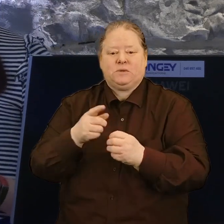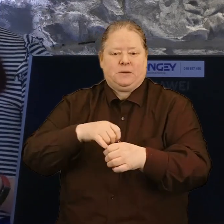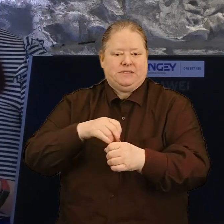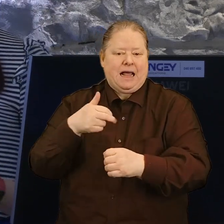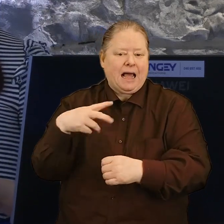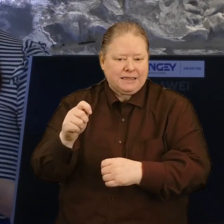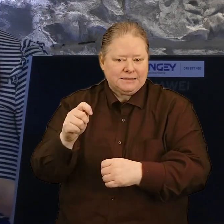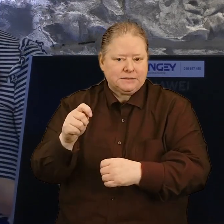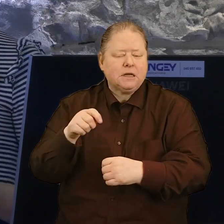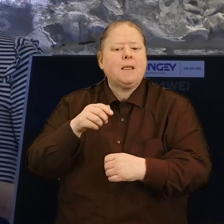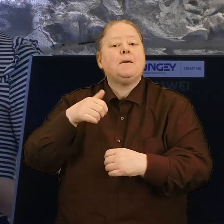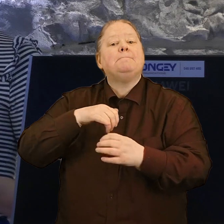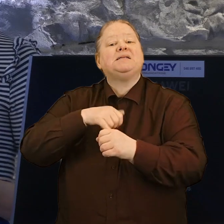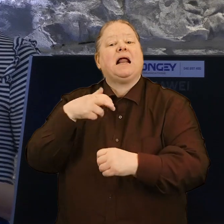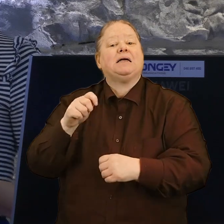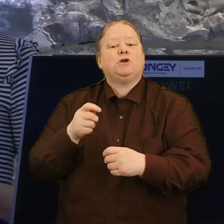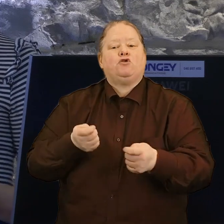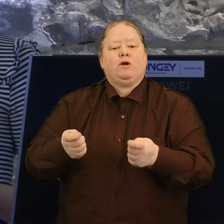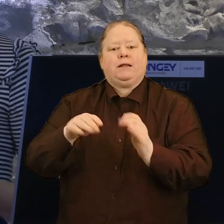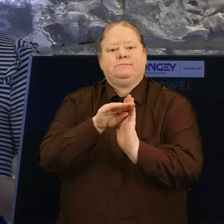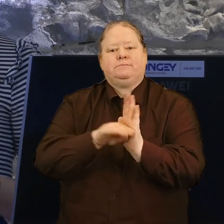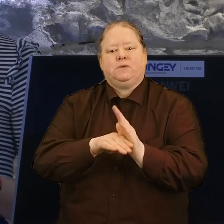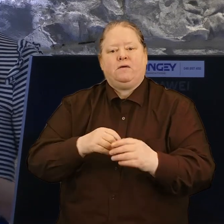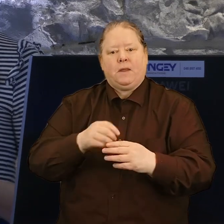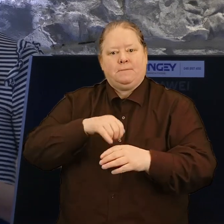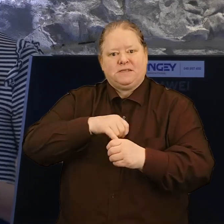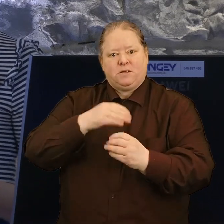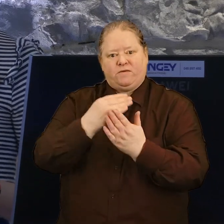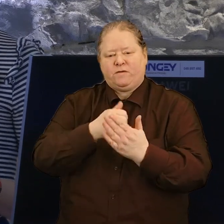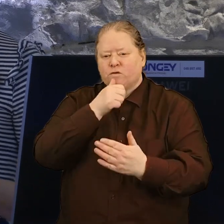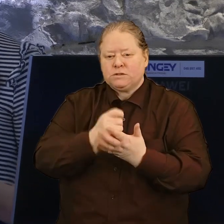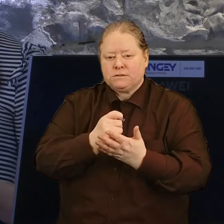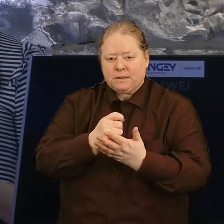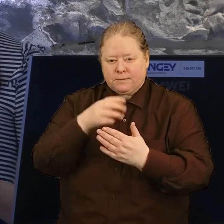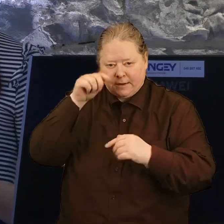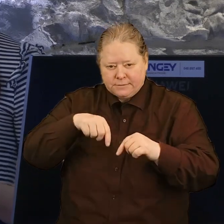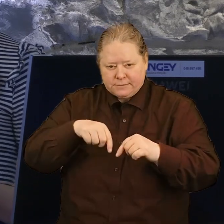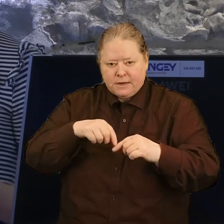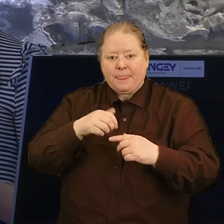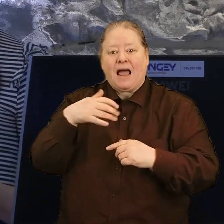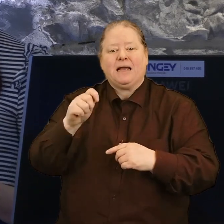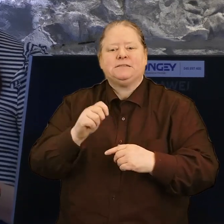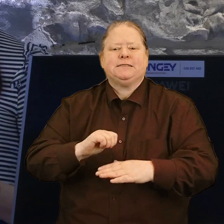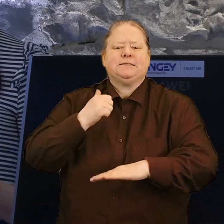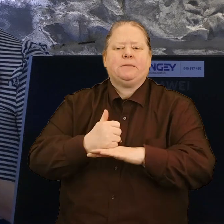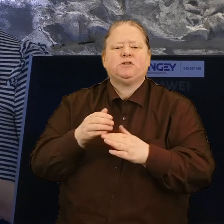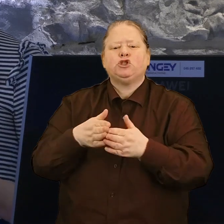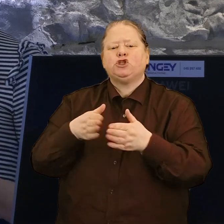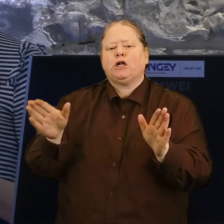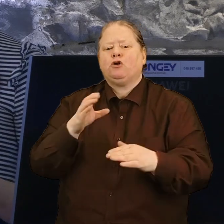The Medical Act regulated the medical profession for the first time across Britain and Ireland. The Act established the General Council of Medical Education and